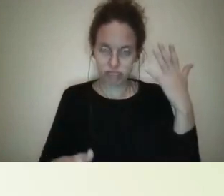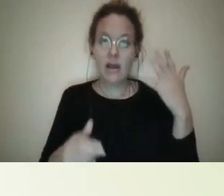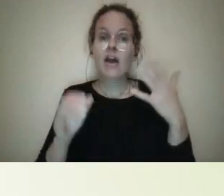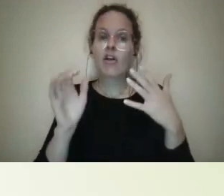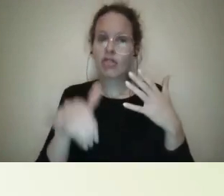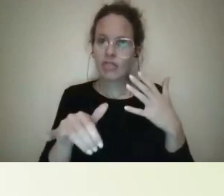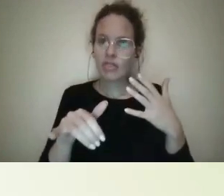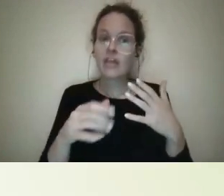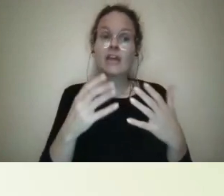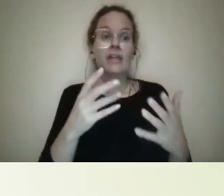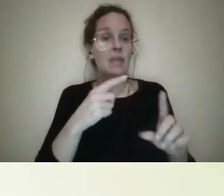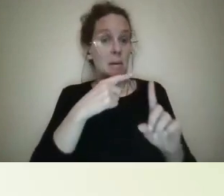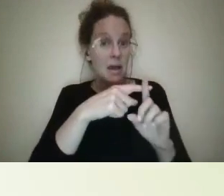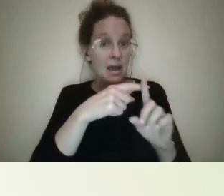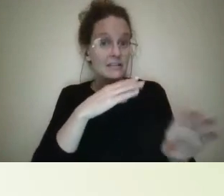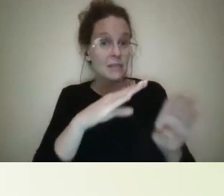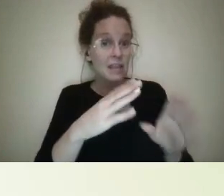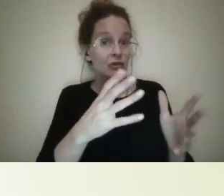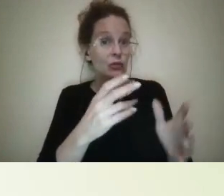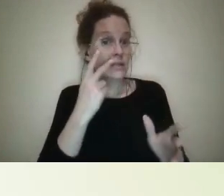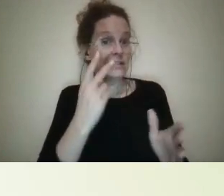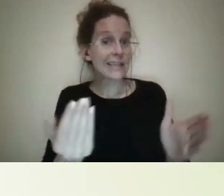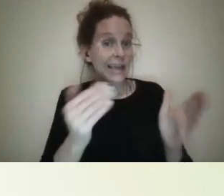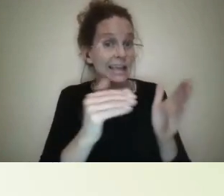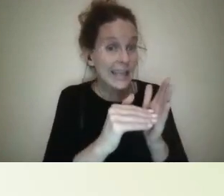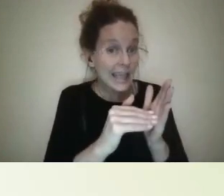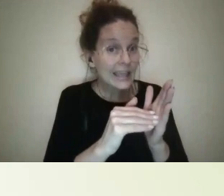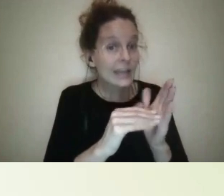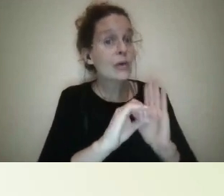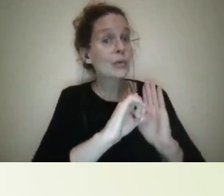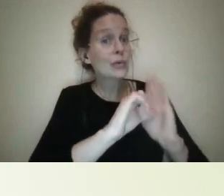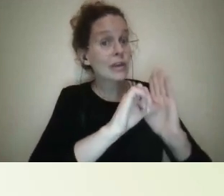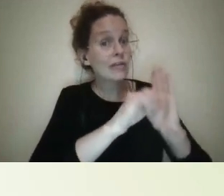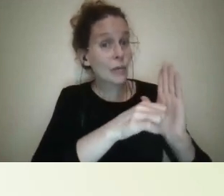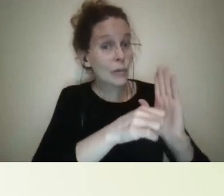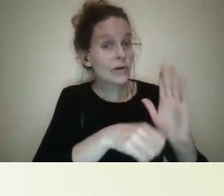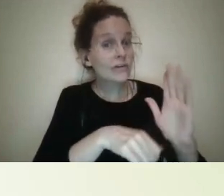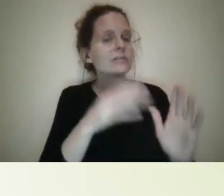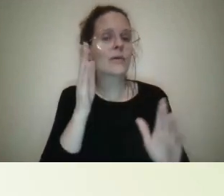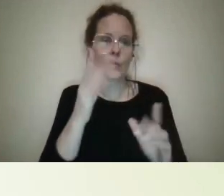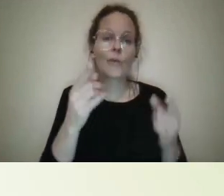want to see happen again and if they are reinforced, it's going to happen again.